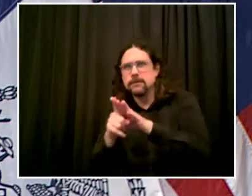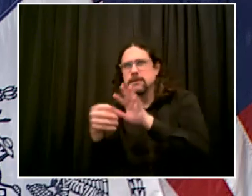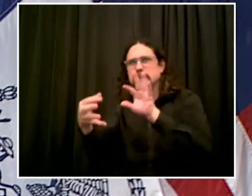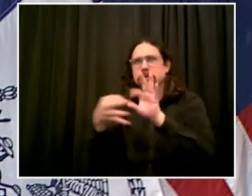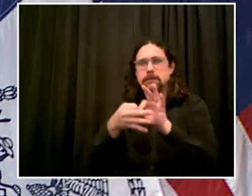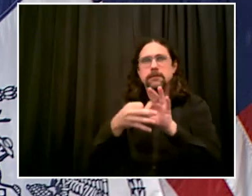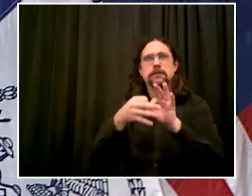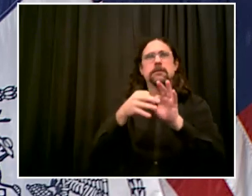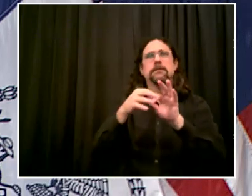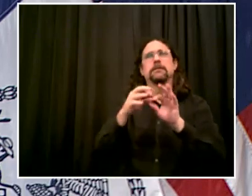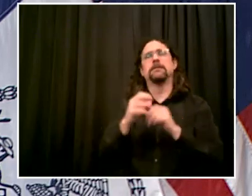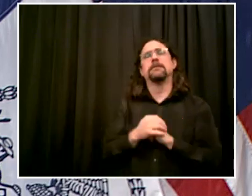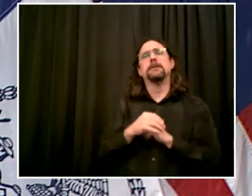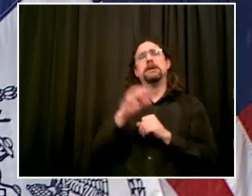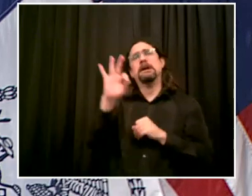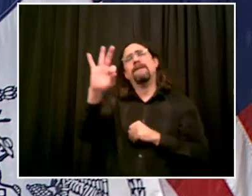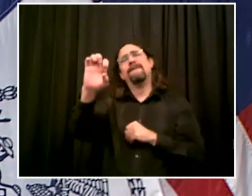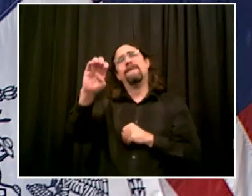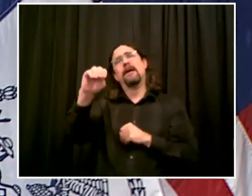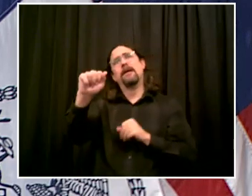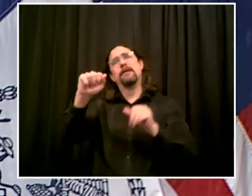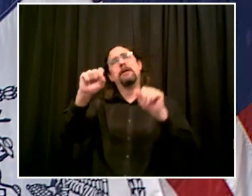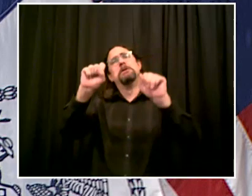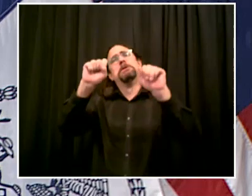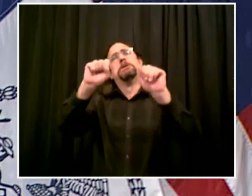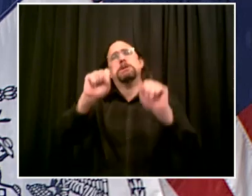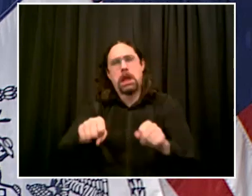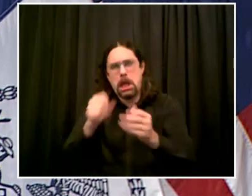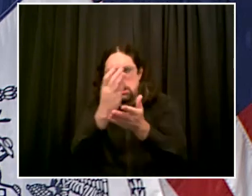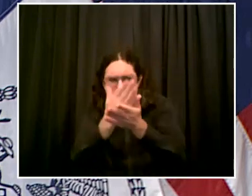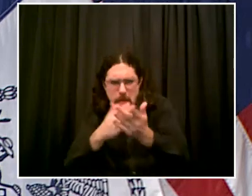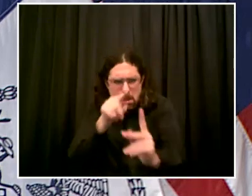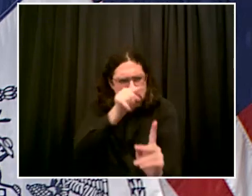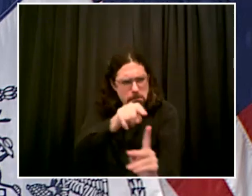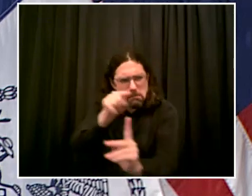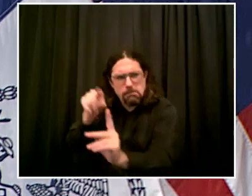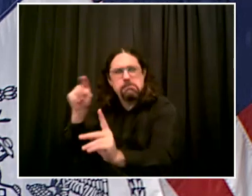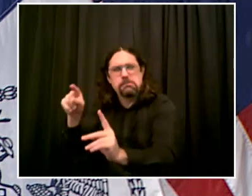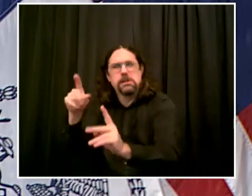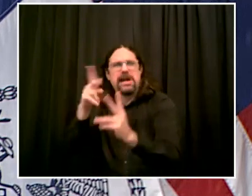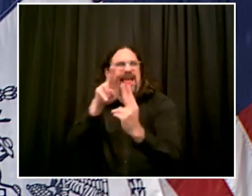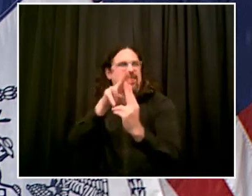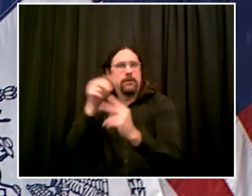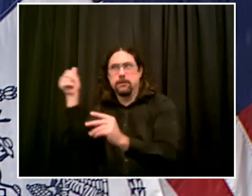SIATTUION. WHAT THEY CAN HELP WITH IS REIMBURSEMENT FOR COSS.T WE NEED A STATE DECLARATION OF EMERGENCY AND NEEDED FEMA TO COVER THE COST OF THIS CLEANUP.